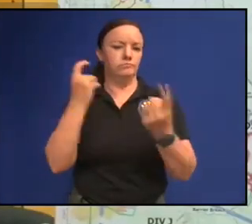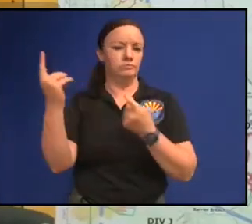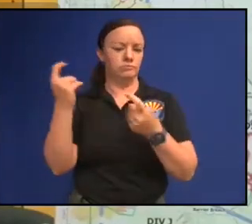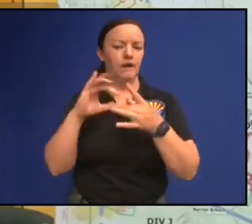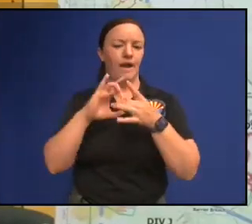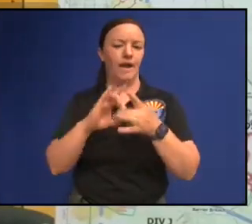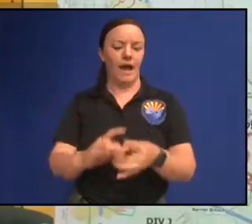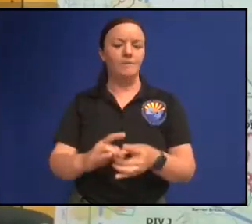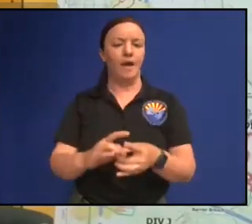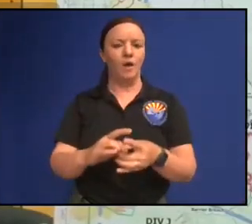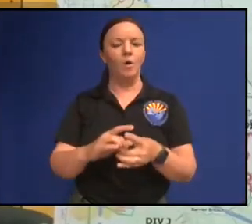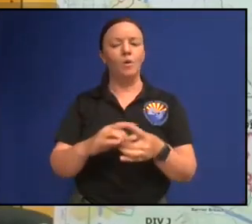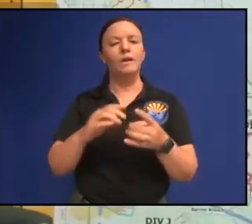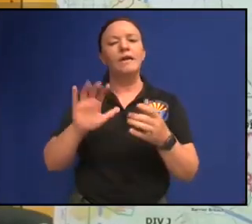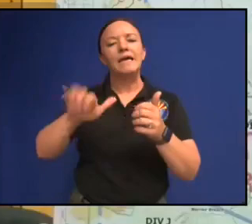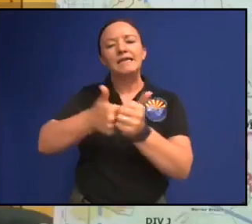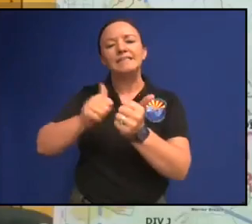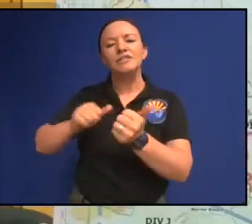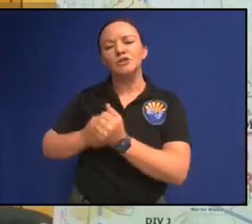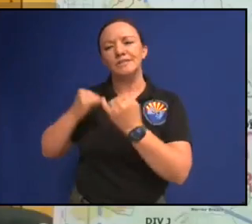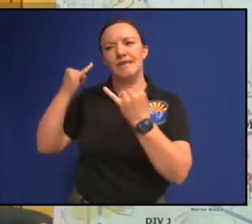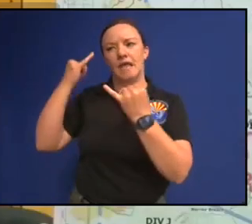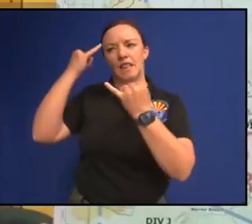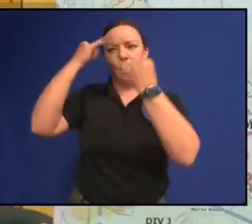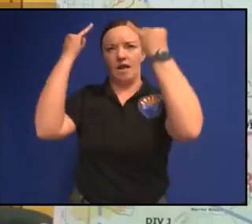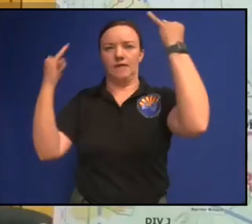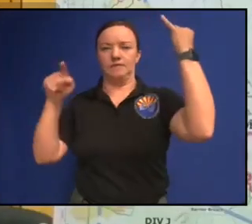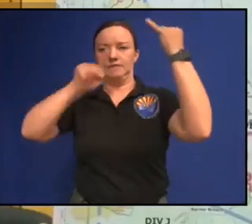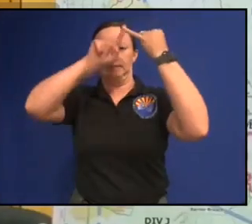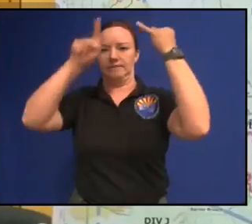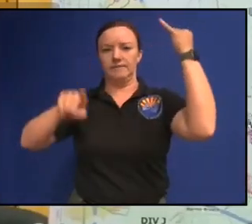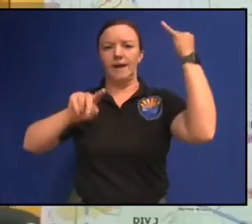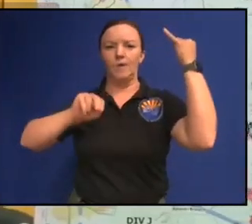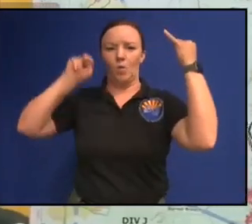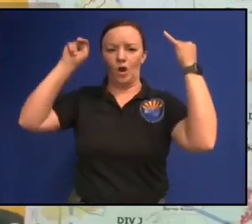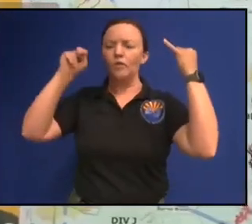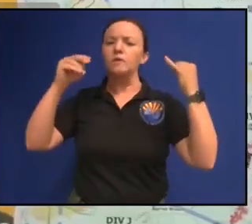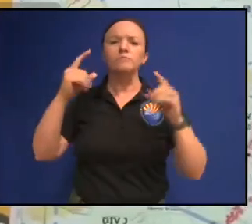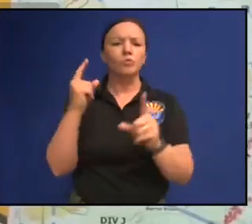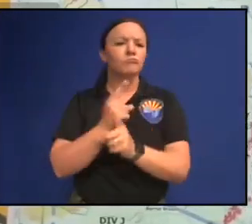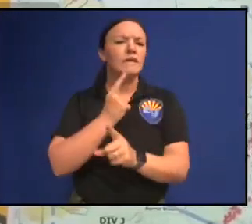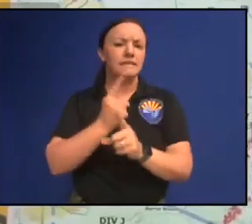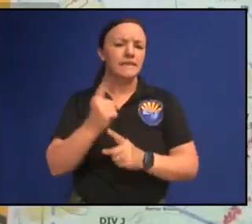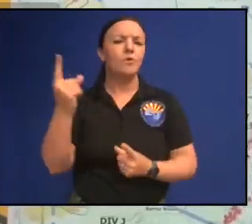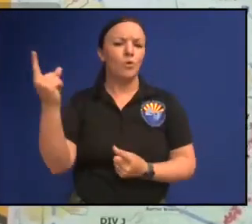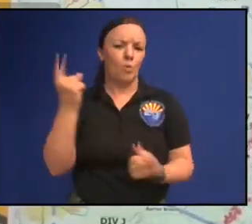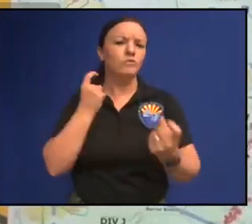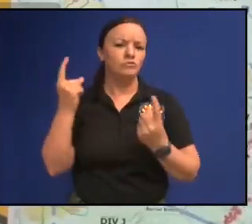AND THEY ARE VERY REASONABLE AND I'LL PARAPHRASE SOME OF THEM.